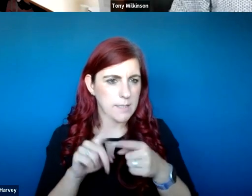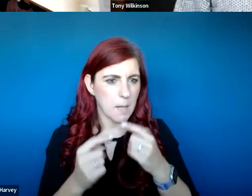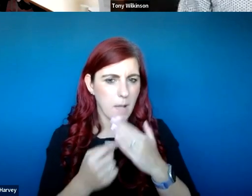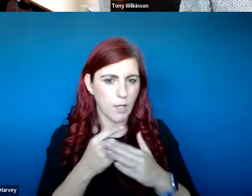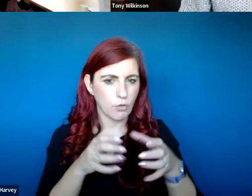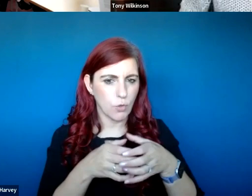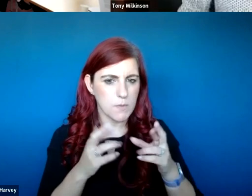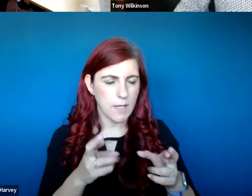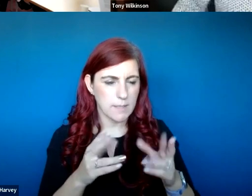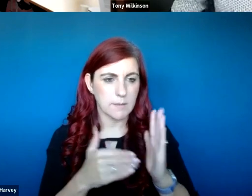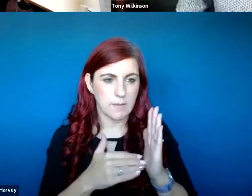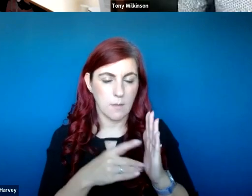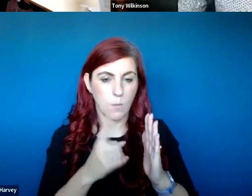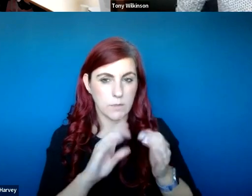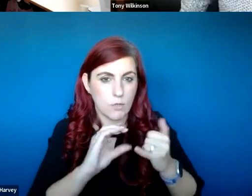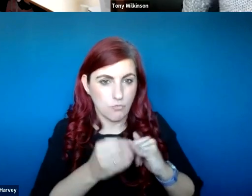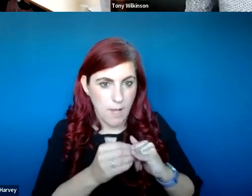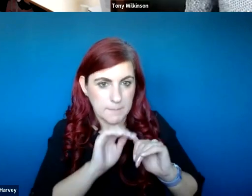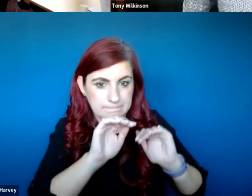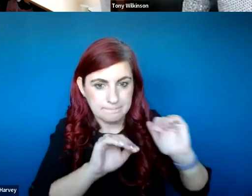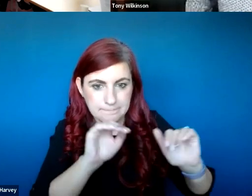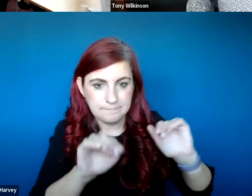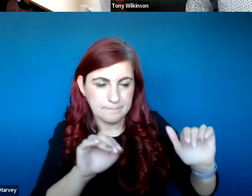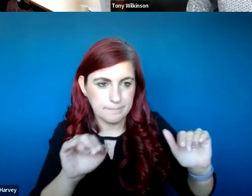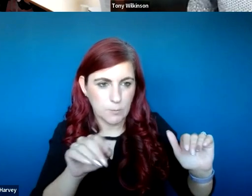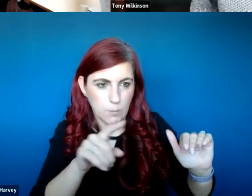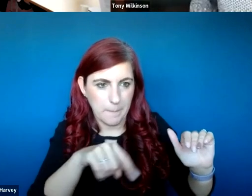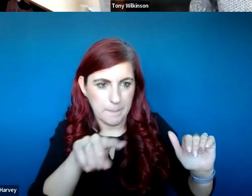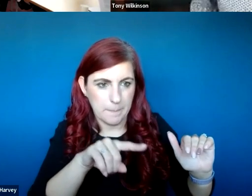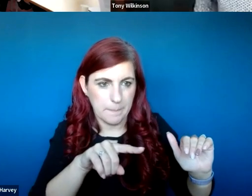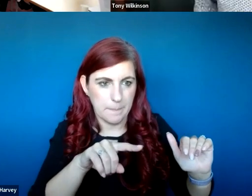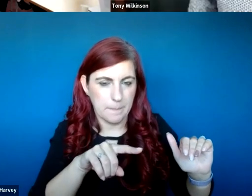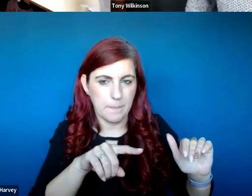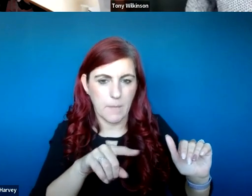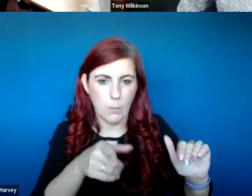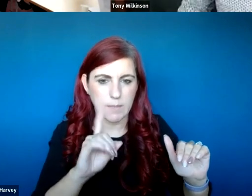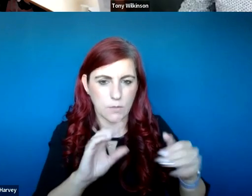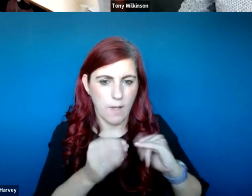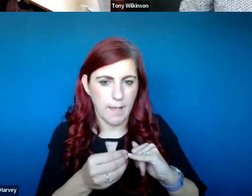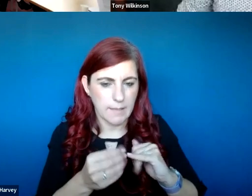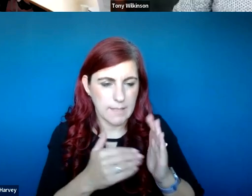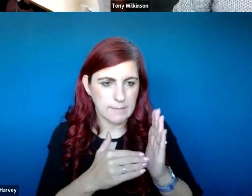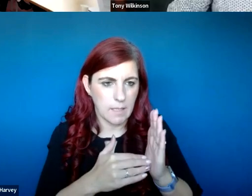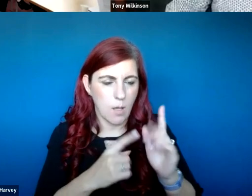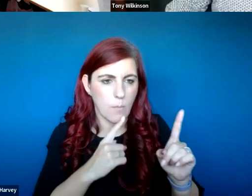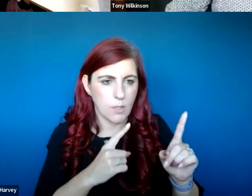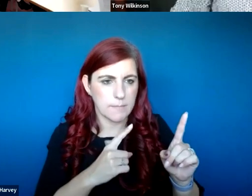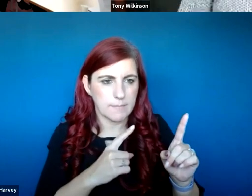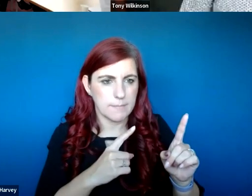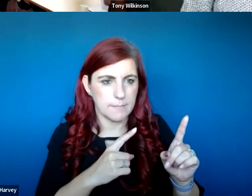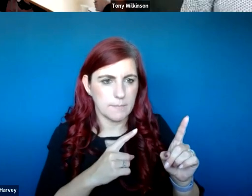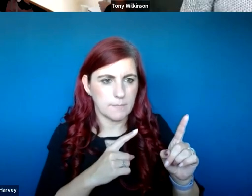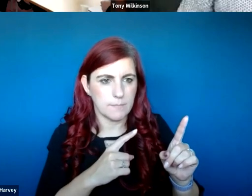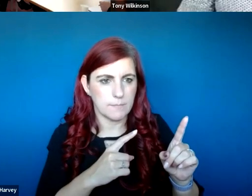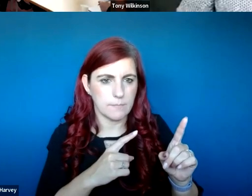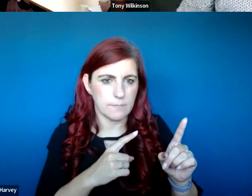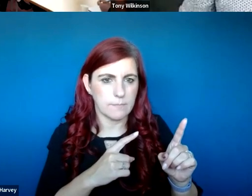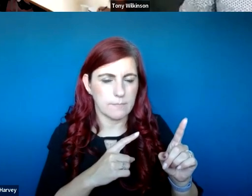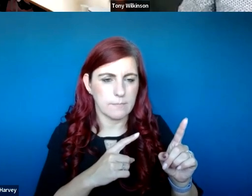So we did try and reach some additional groups, but we were -- when we were